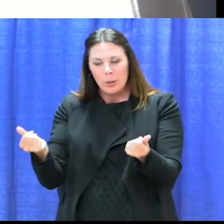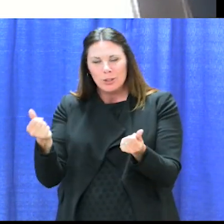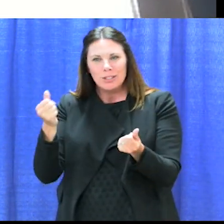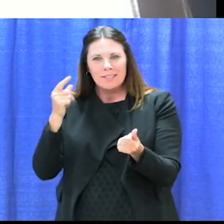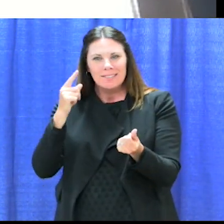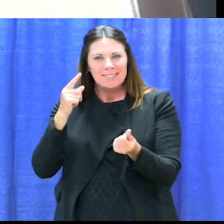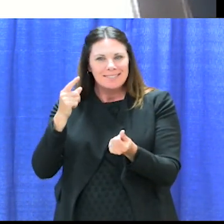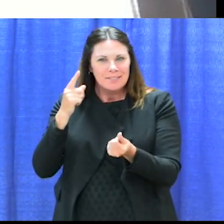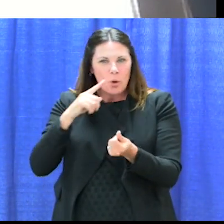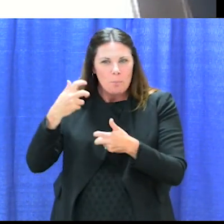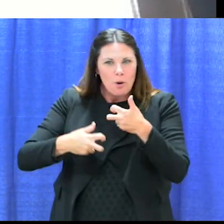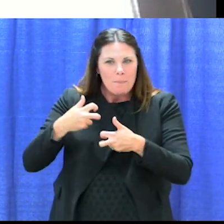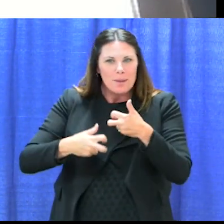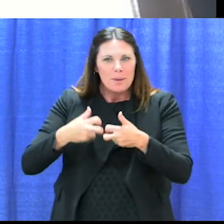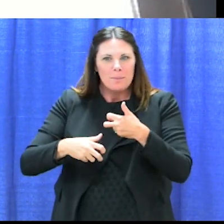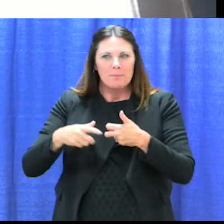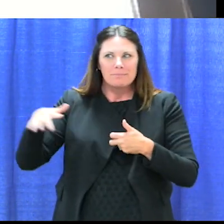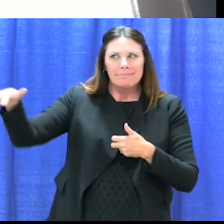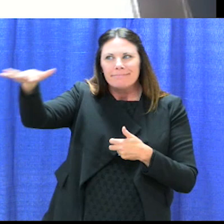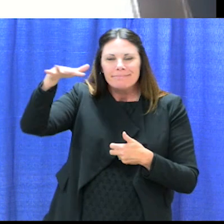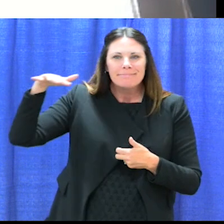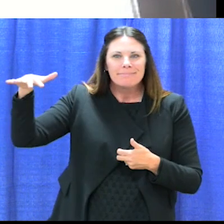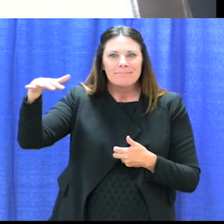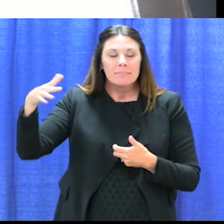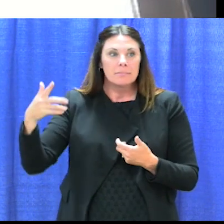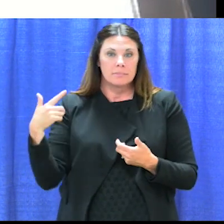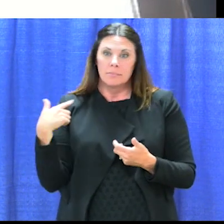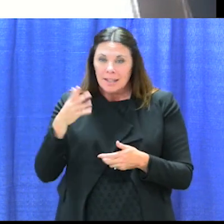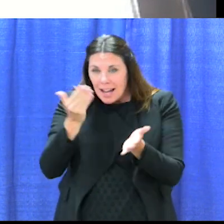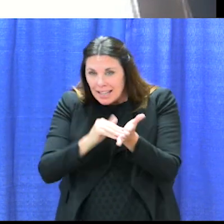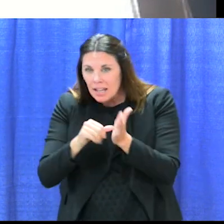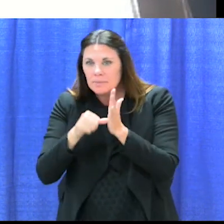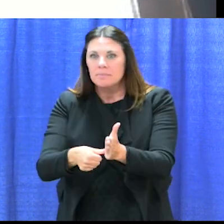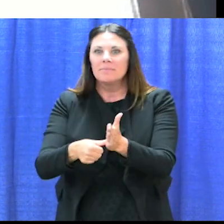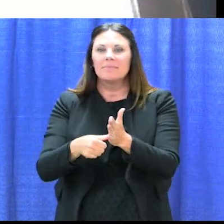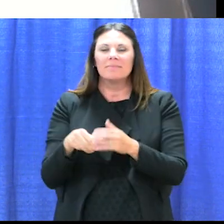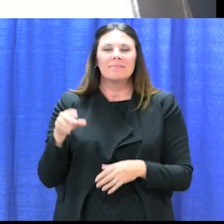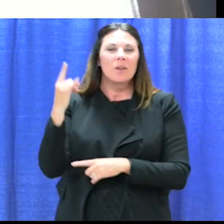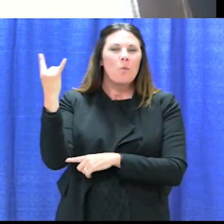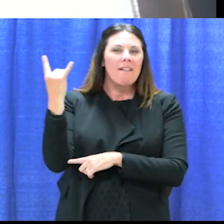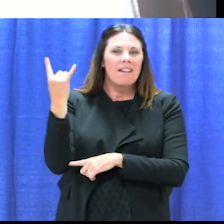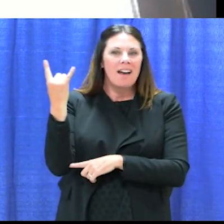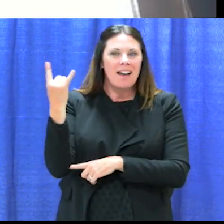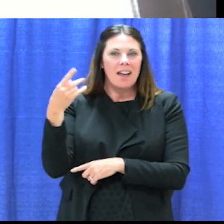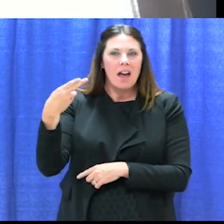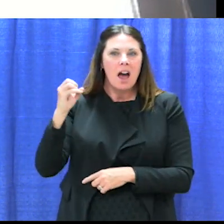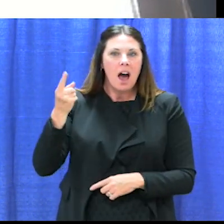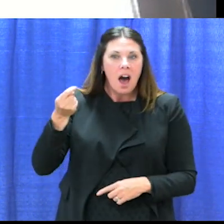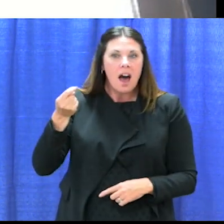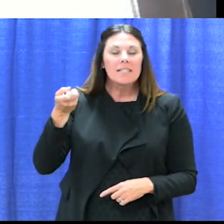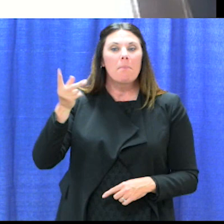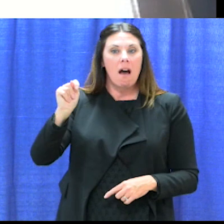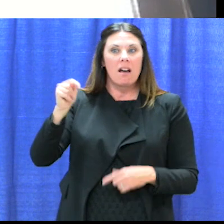So we again have opened our Wi-Fi hotspots to the public but similarly situated to the